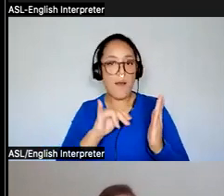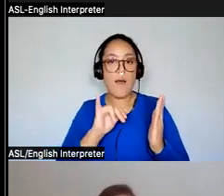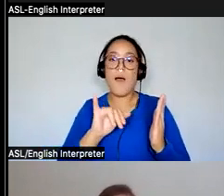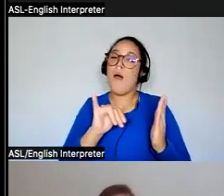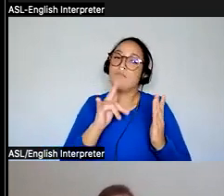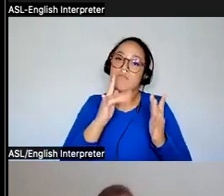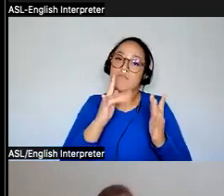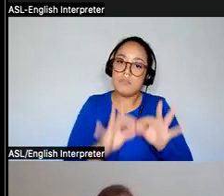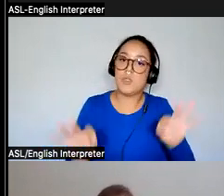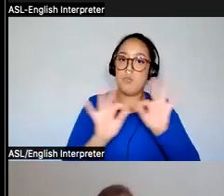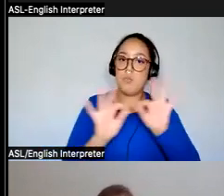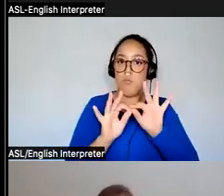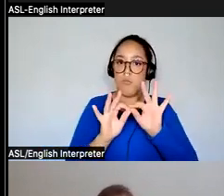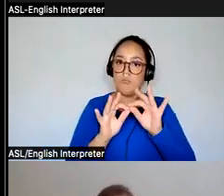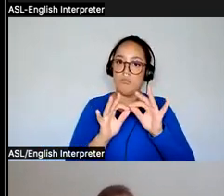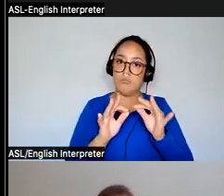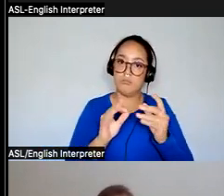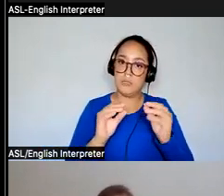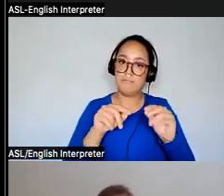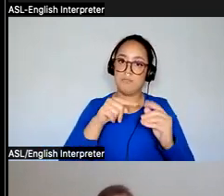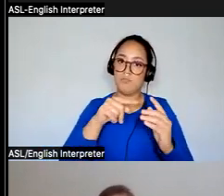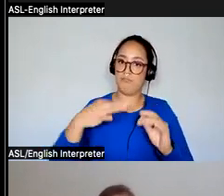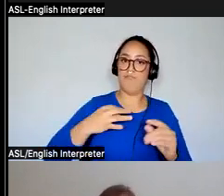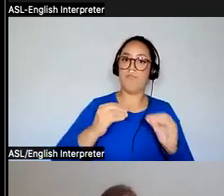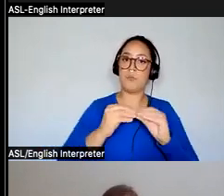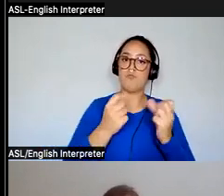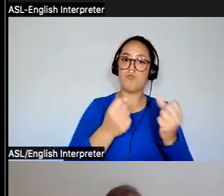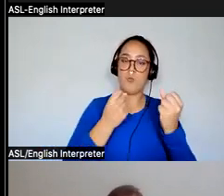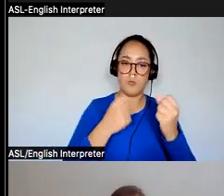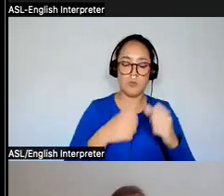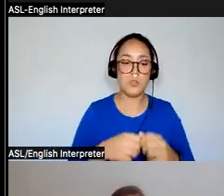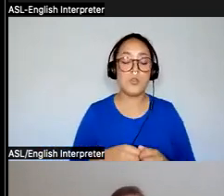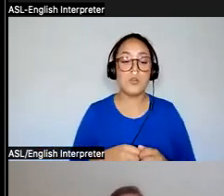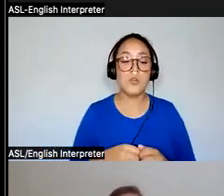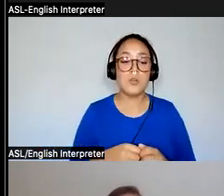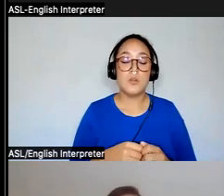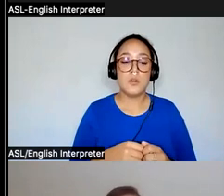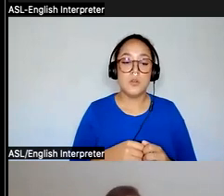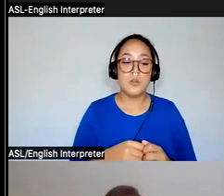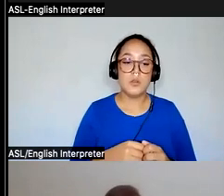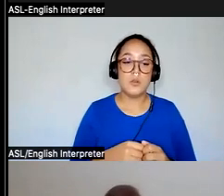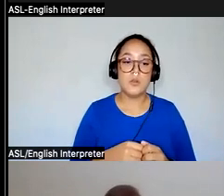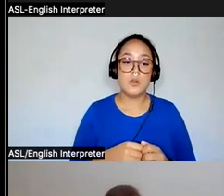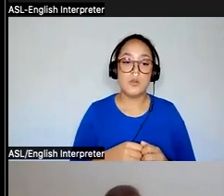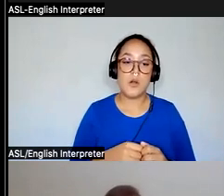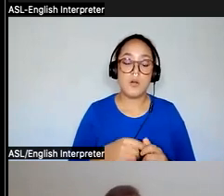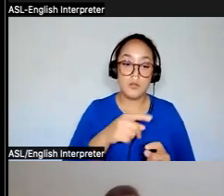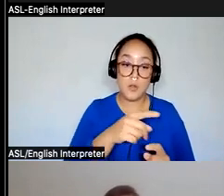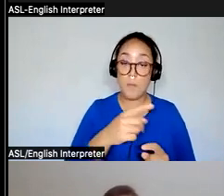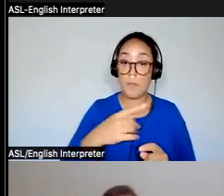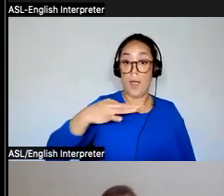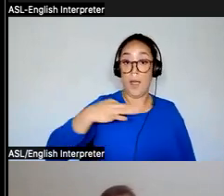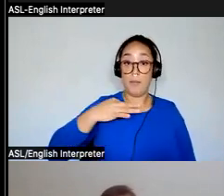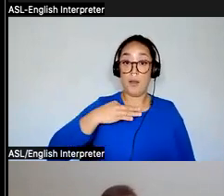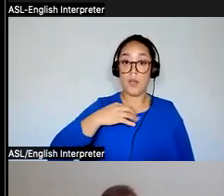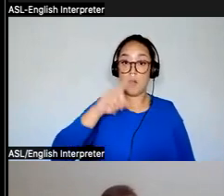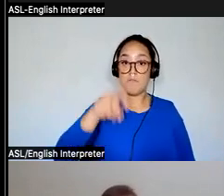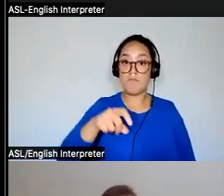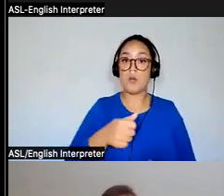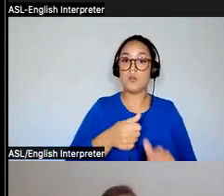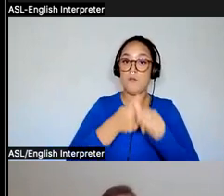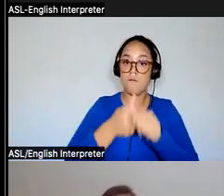So the applications are assessed according to the following criteria, artistic merit,